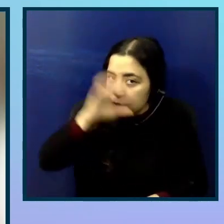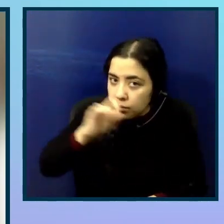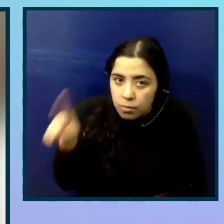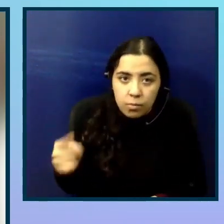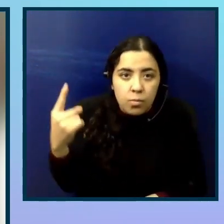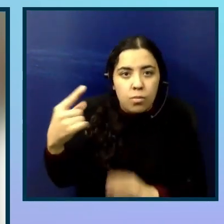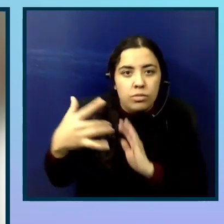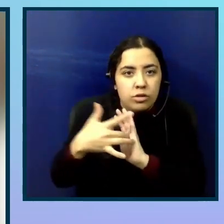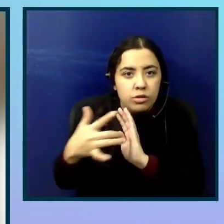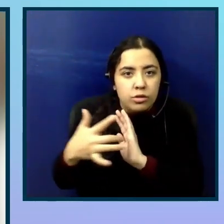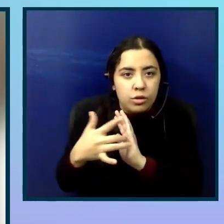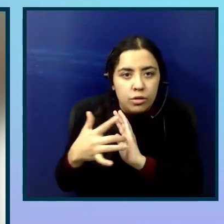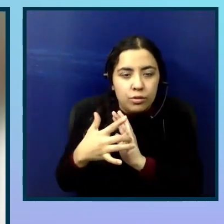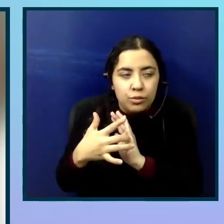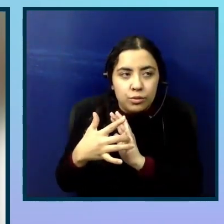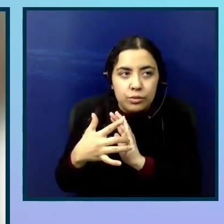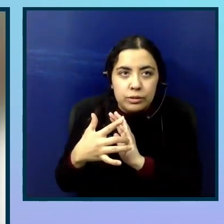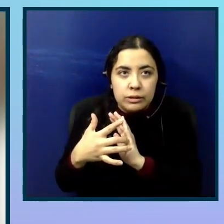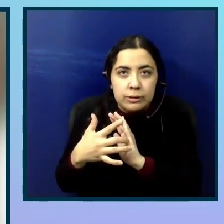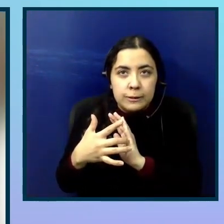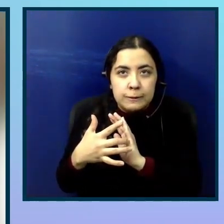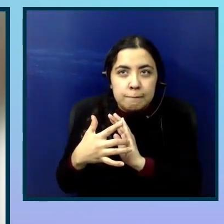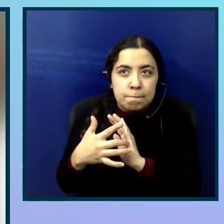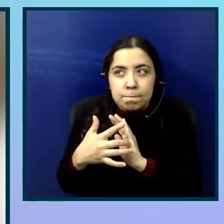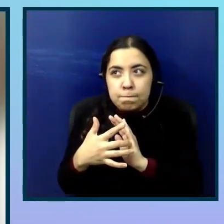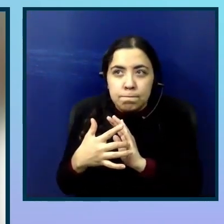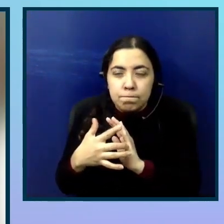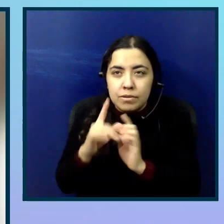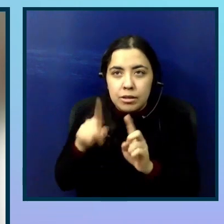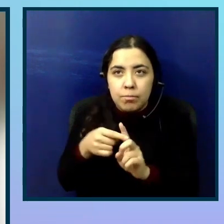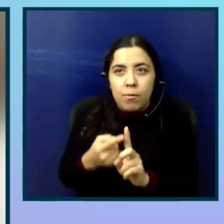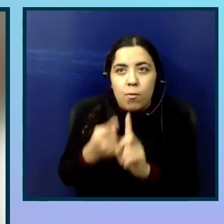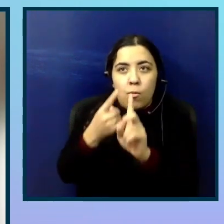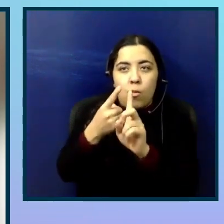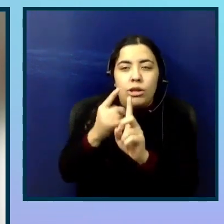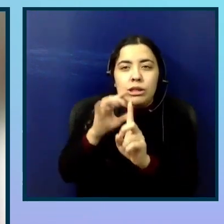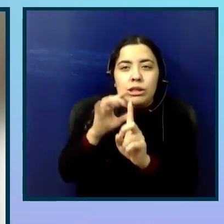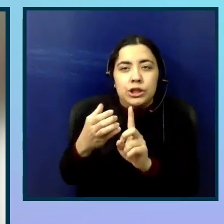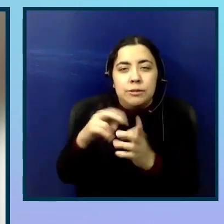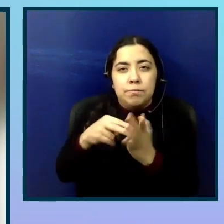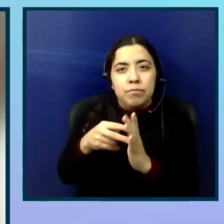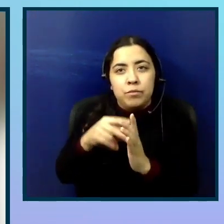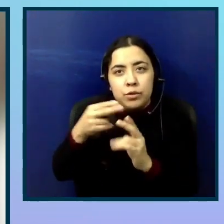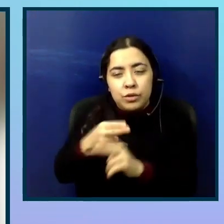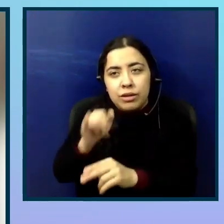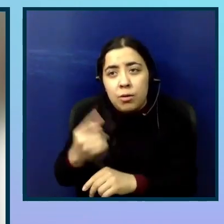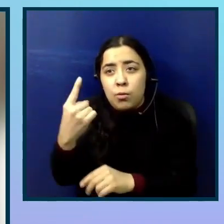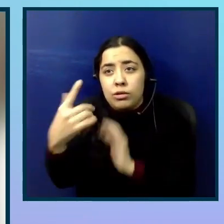is necessarily about a specific condition. You know, people use stuff on what's available for them,